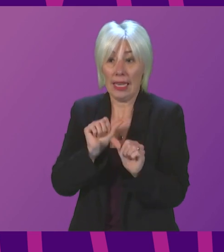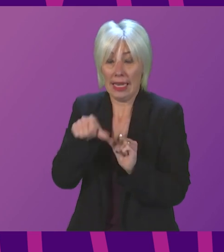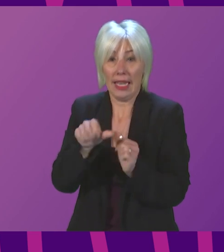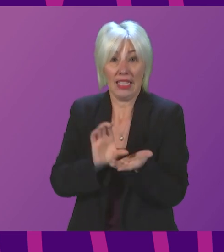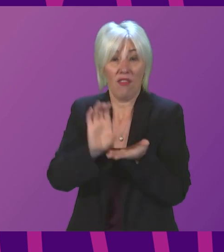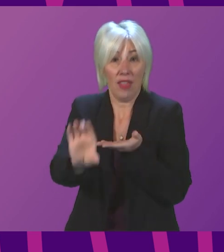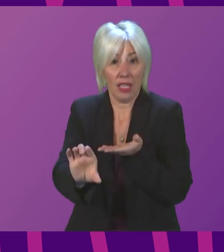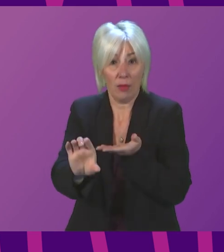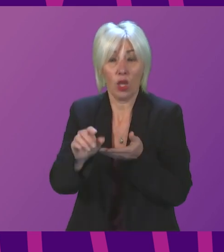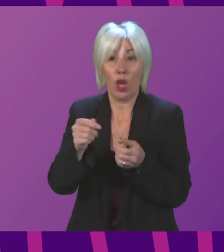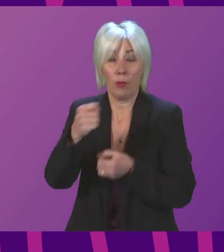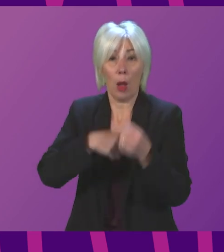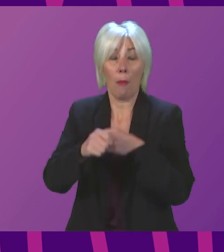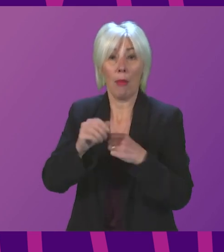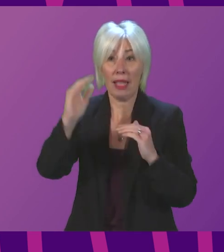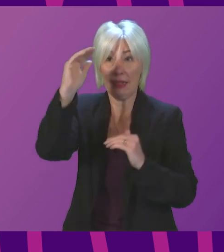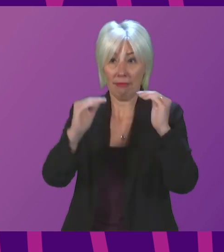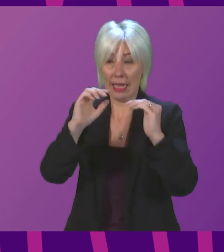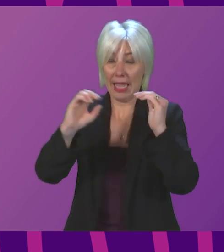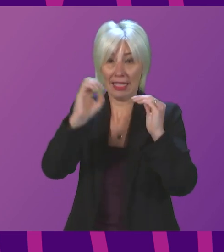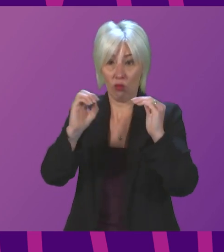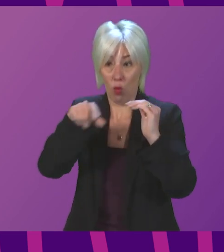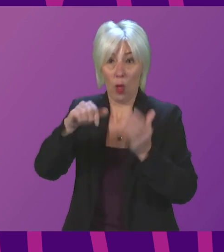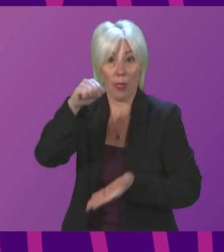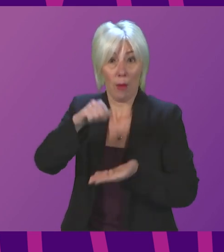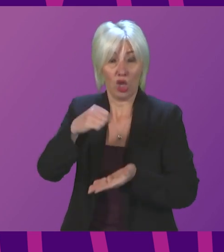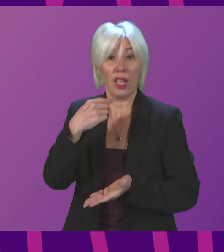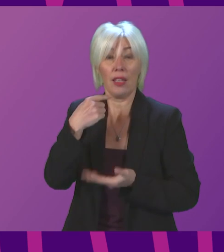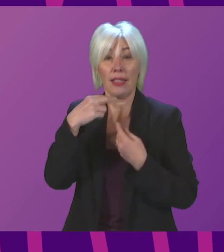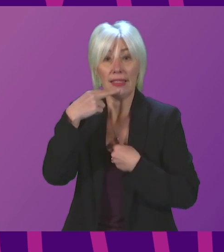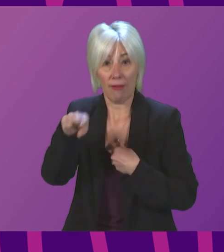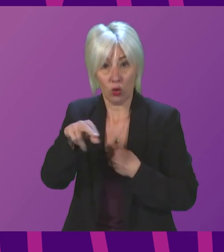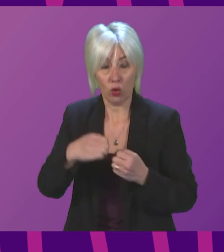the transition to net zero. That is what I am focused on.